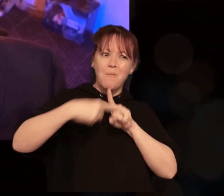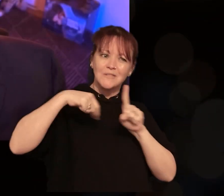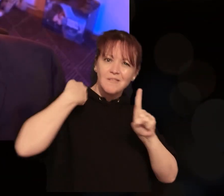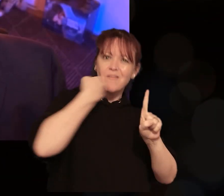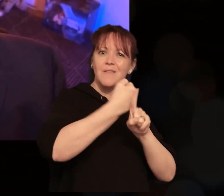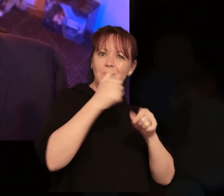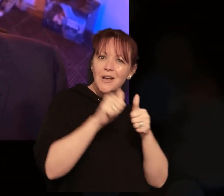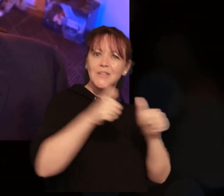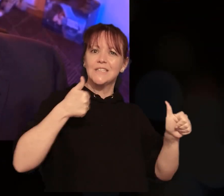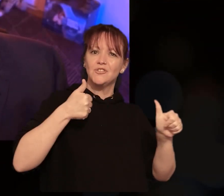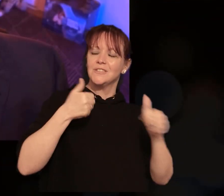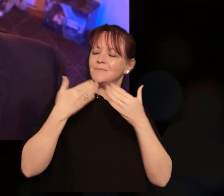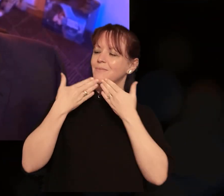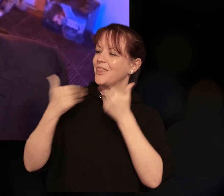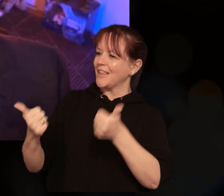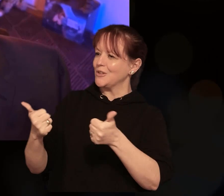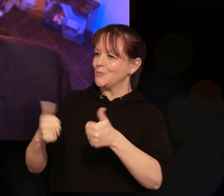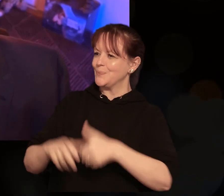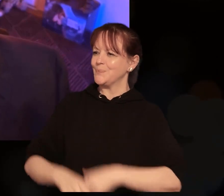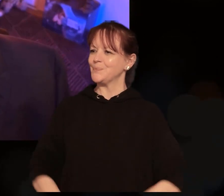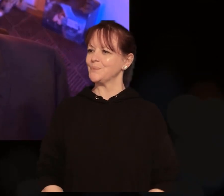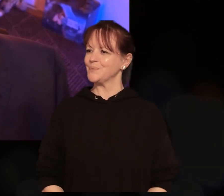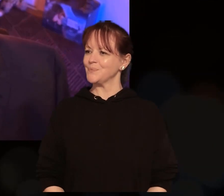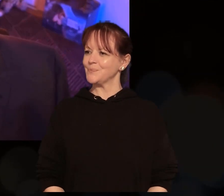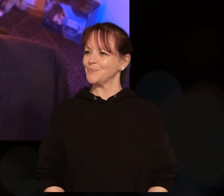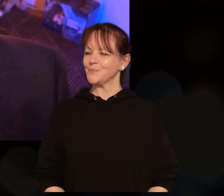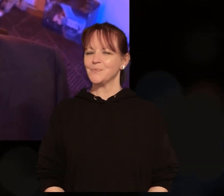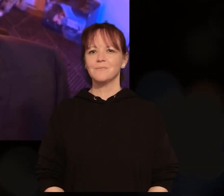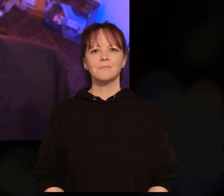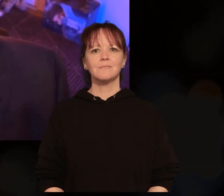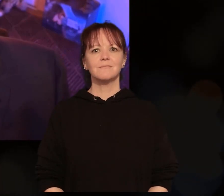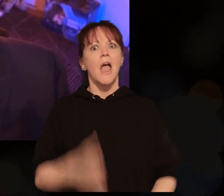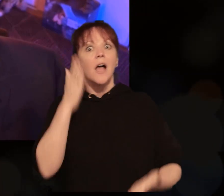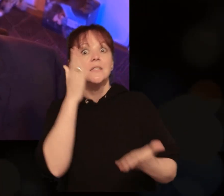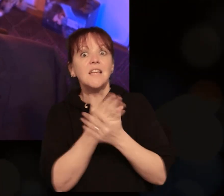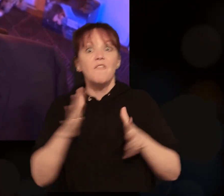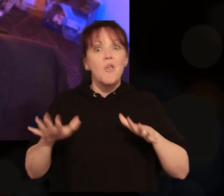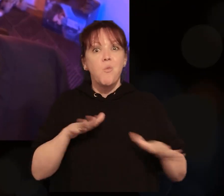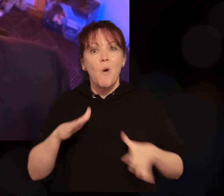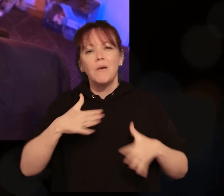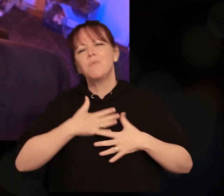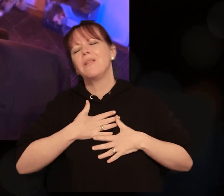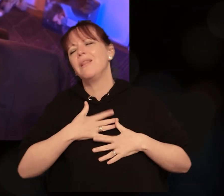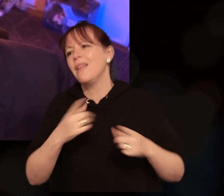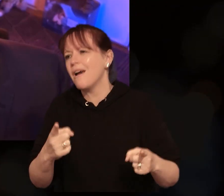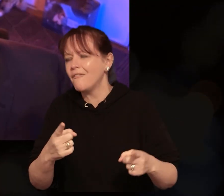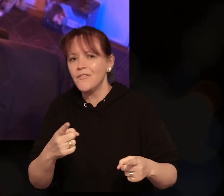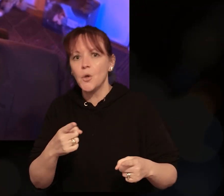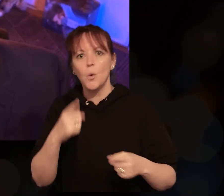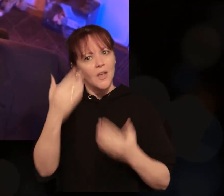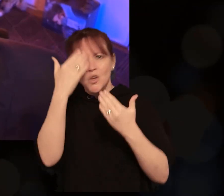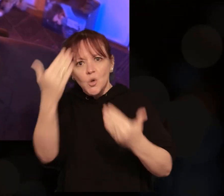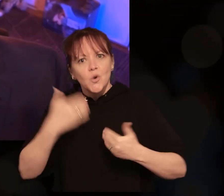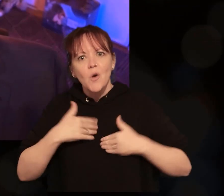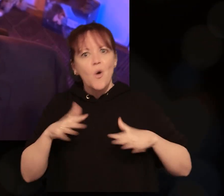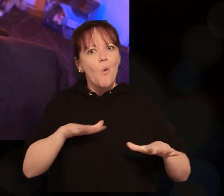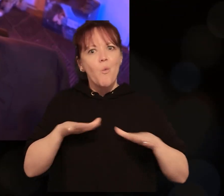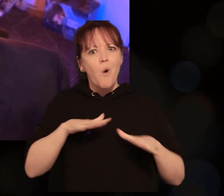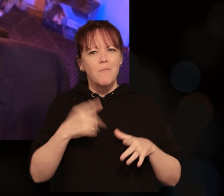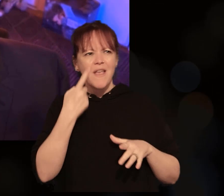Yes, absolutely. Wobbly, we love you and to everyone else, if you don't know Wobbly yet, find them on the usual socials and throw them a follow.